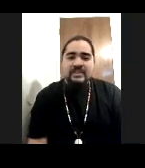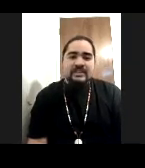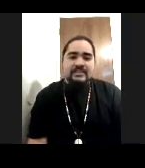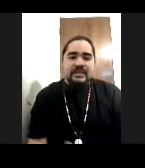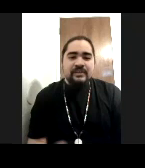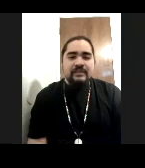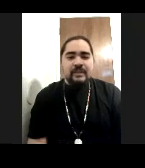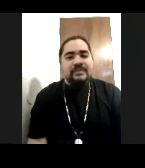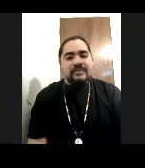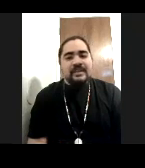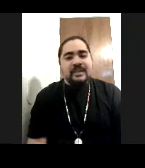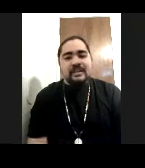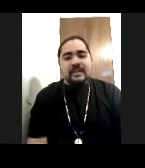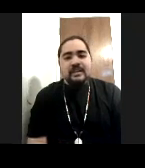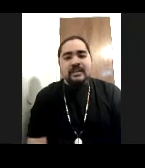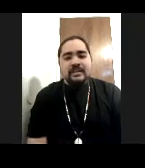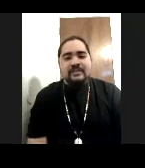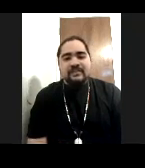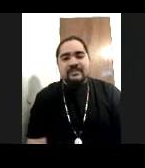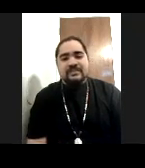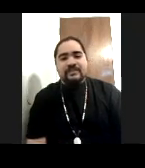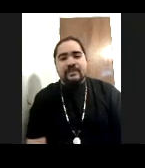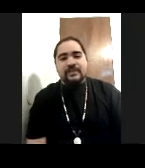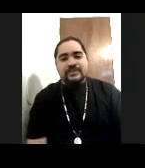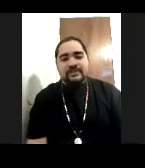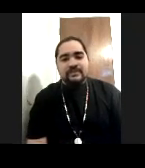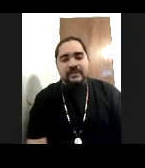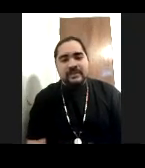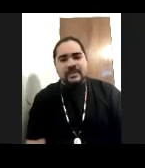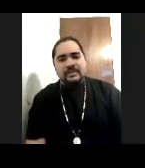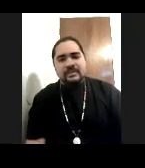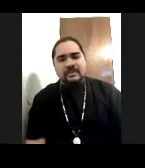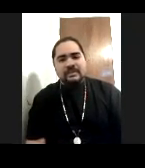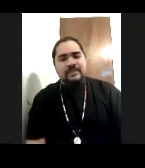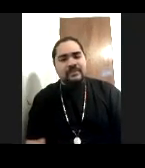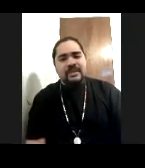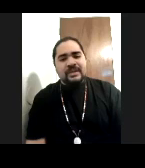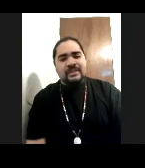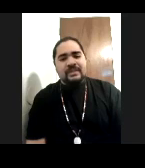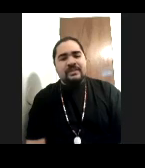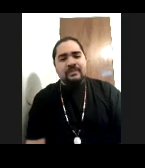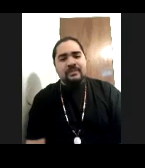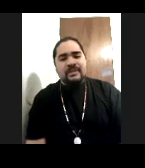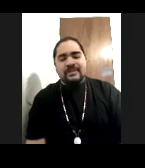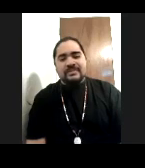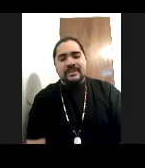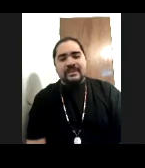in the cycle of a mindset and nothing ever changes. And of course, if you're never doing anything and you're never moving, it's just going to cause you